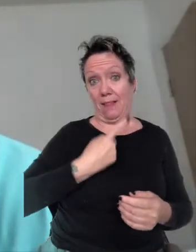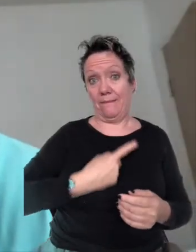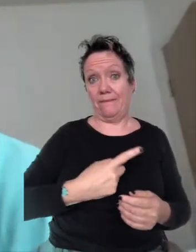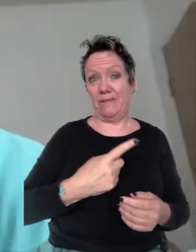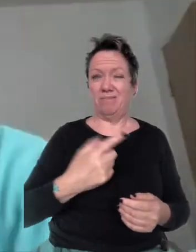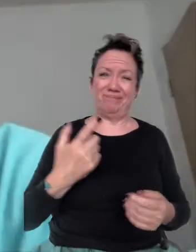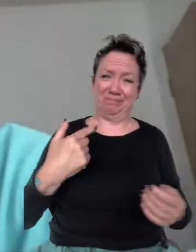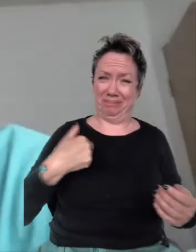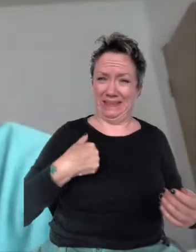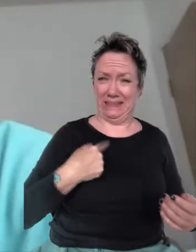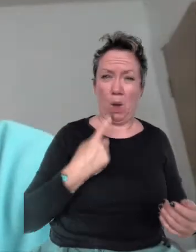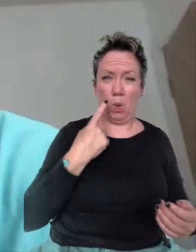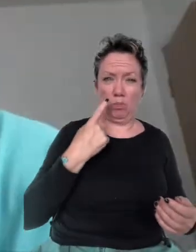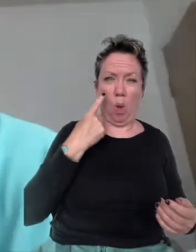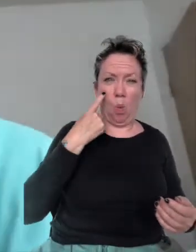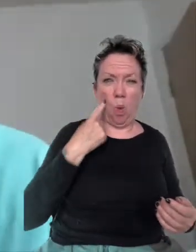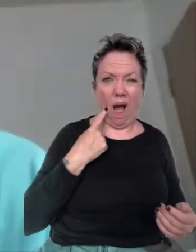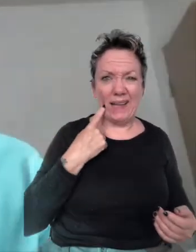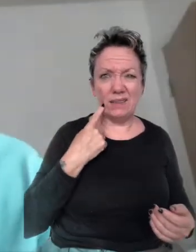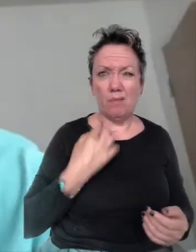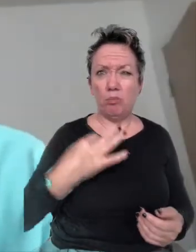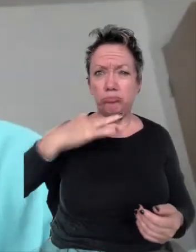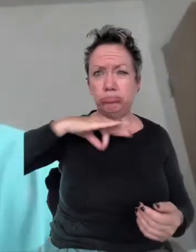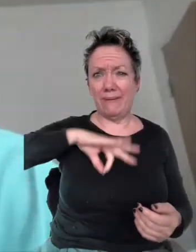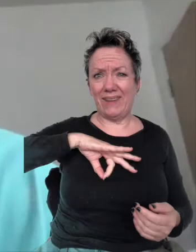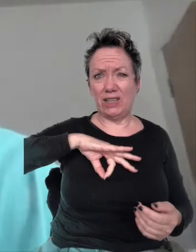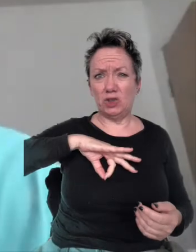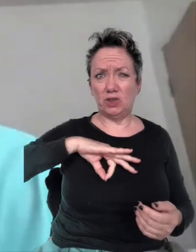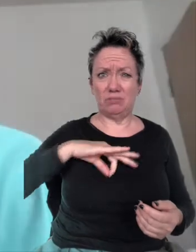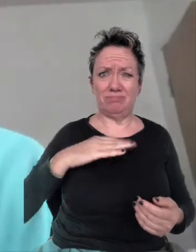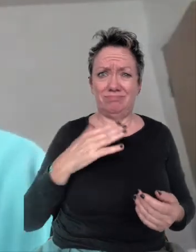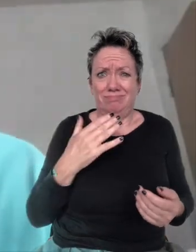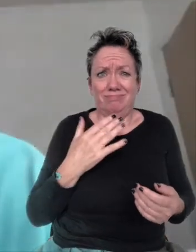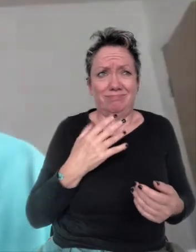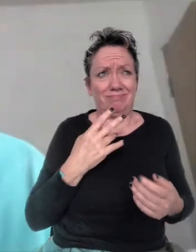Privileged middle age, white man, straight man, that, um, you know, it